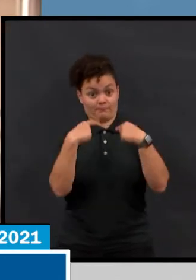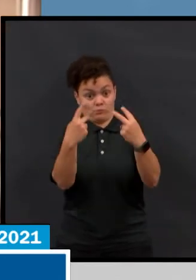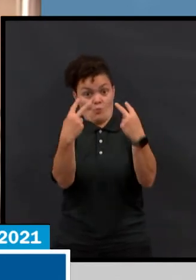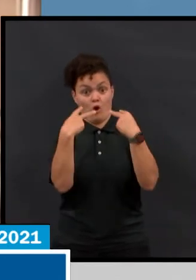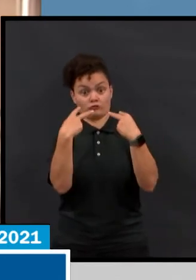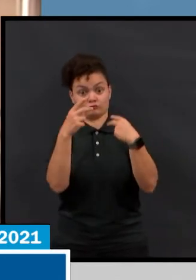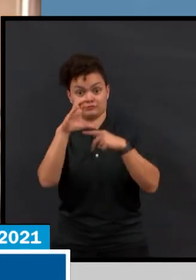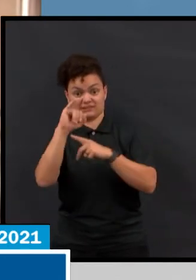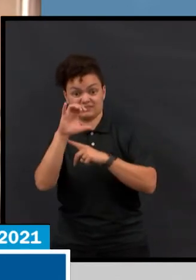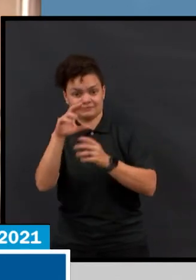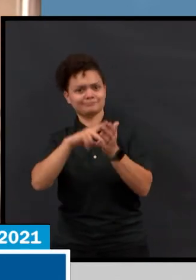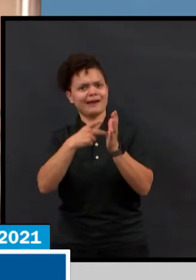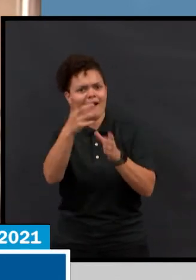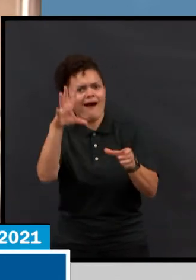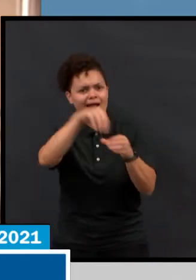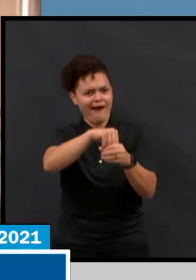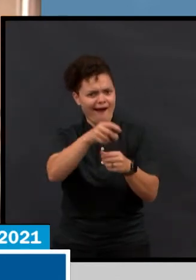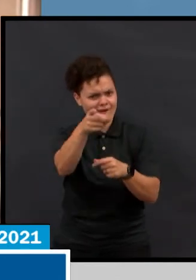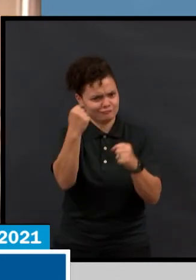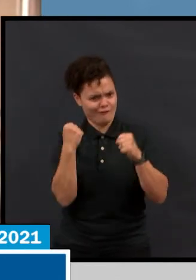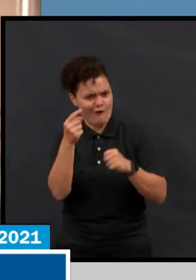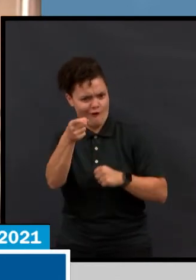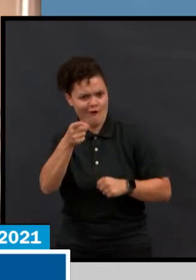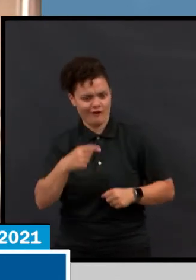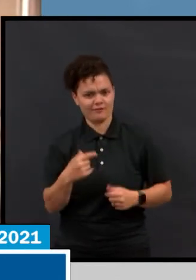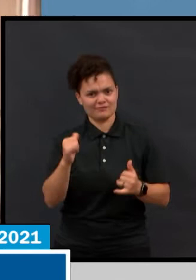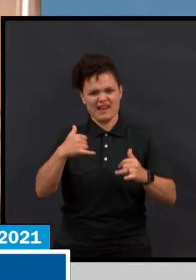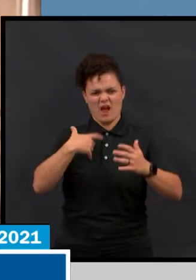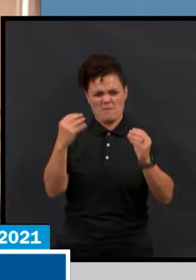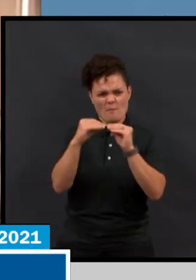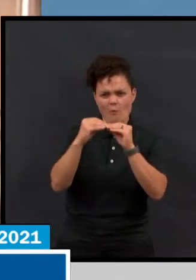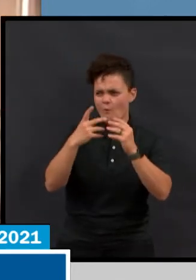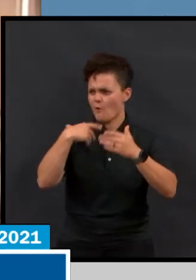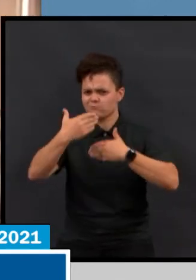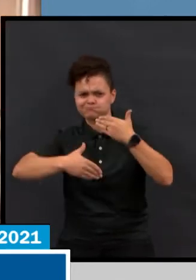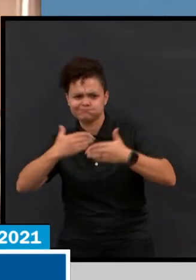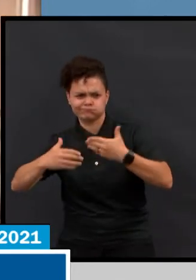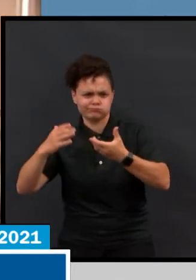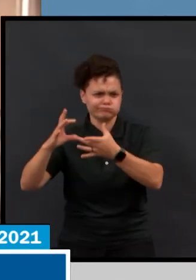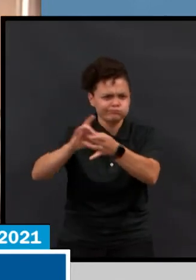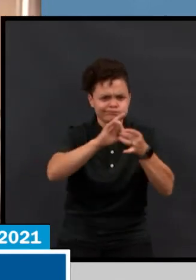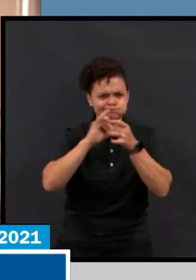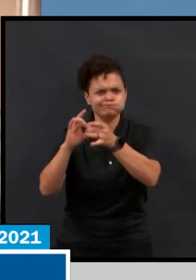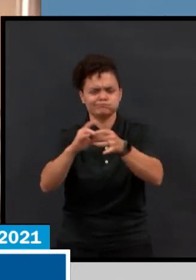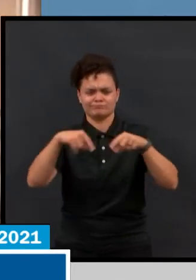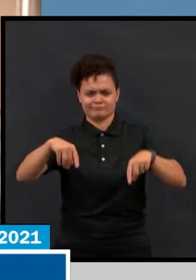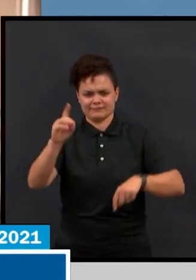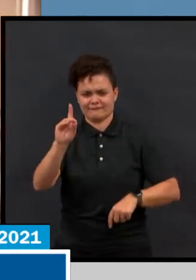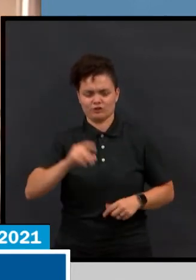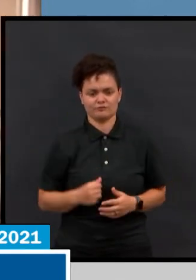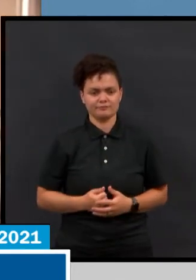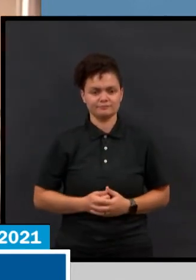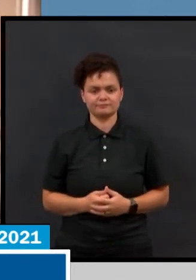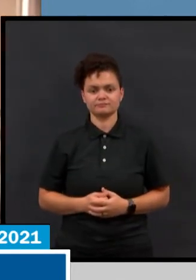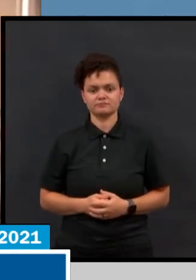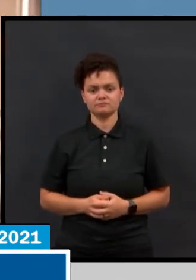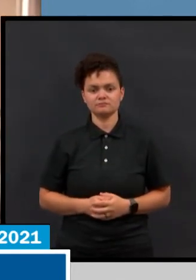those steps forward to increase safety in our city uh the mayor talked about it a little bit